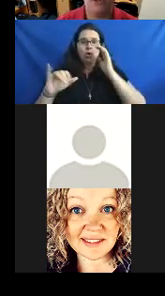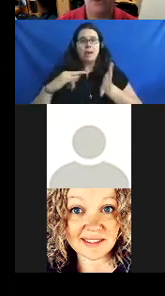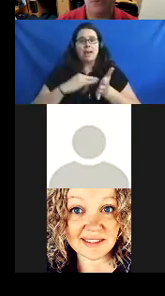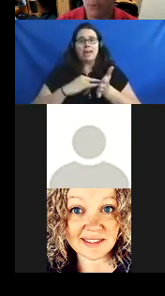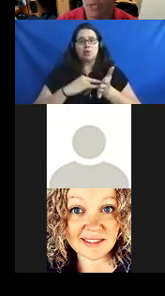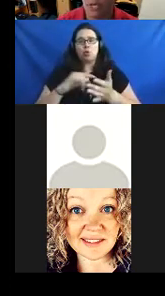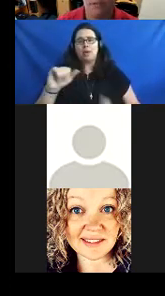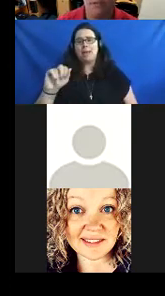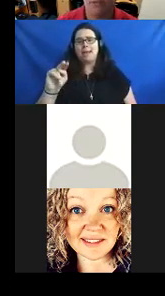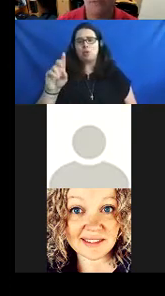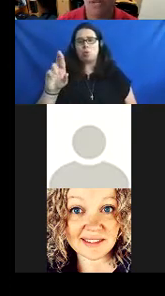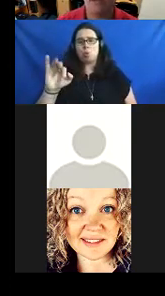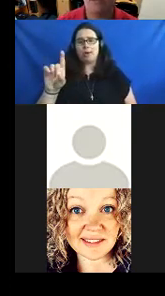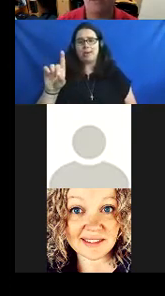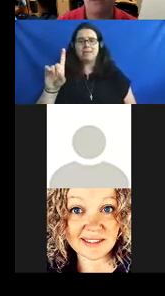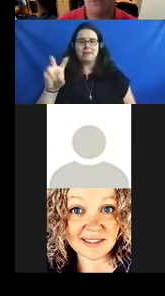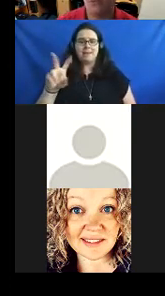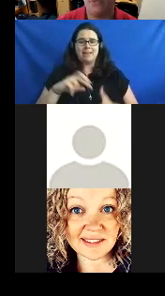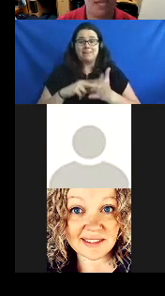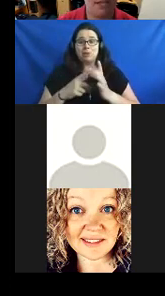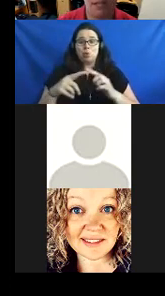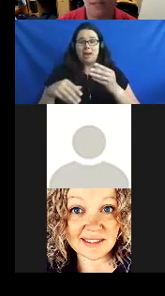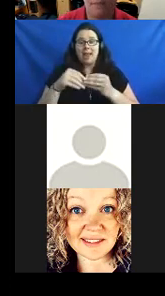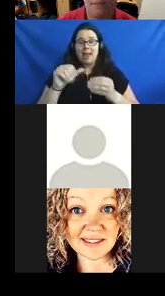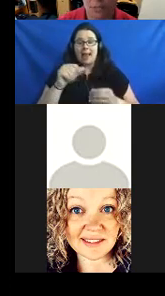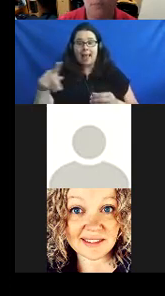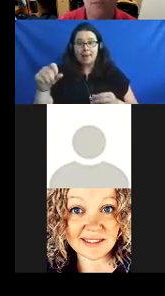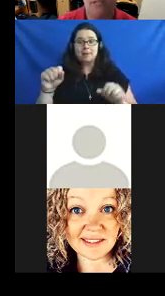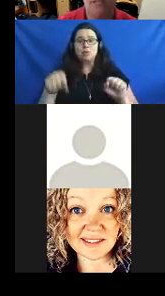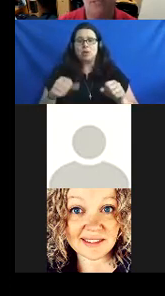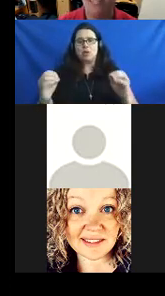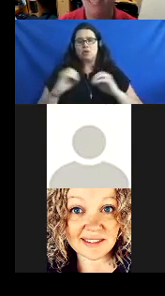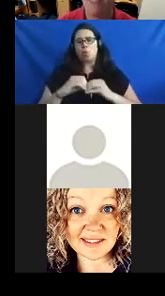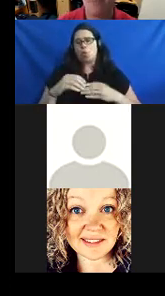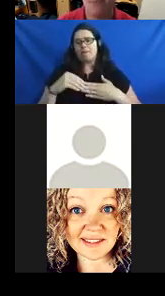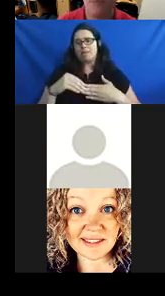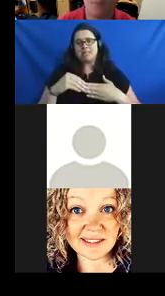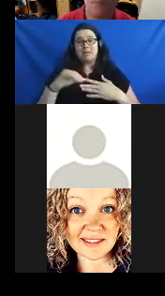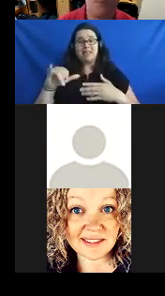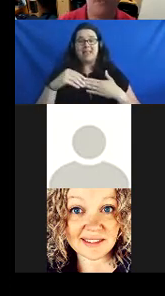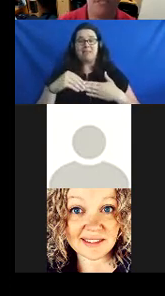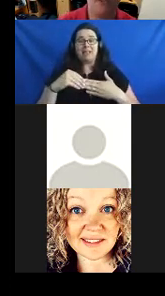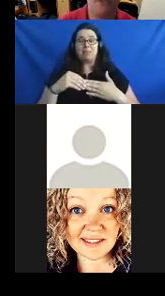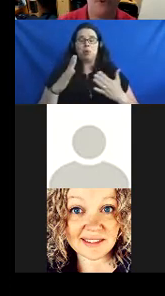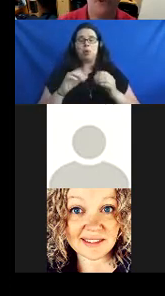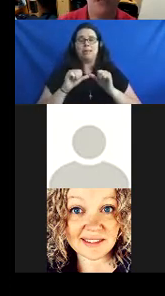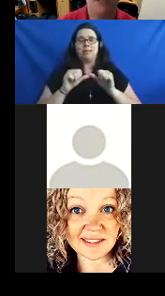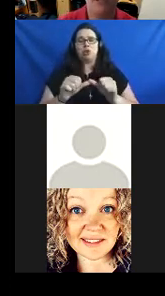YOU COULD ADD DIFFERENT APPS TO THOSE AND THERE IS A LOT MORE FLEXIBILITY. THAT FLEXIBILITY PROBABLY WILL CONTINUE TO GROW.